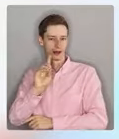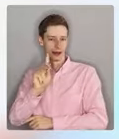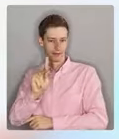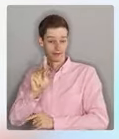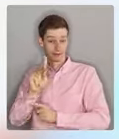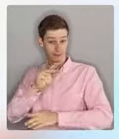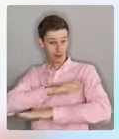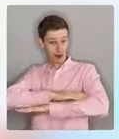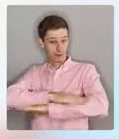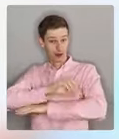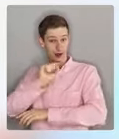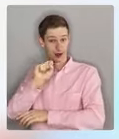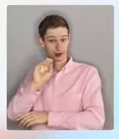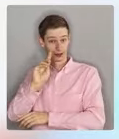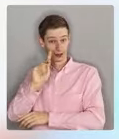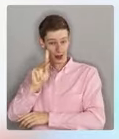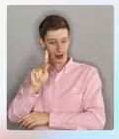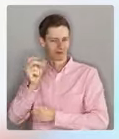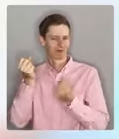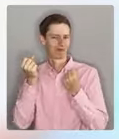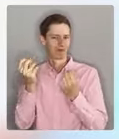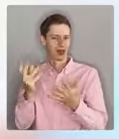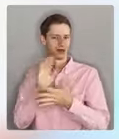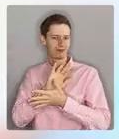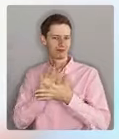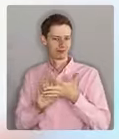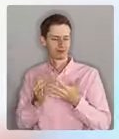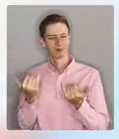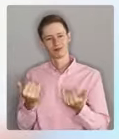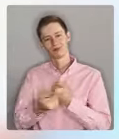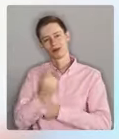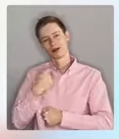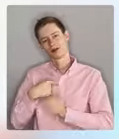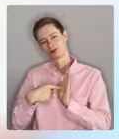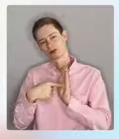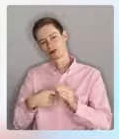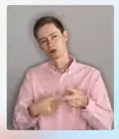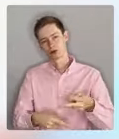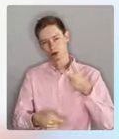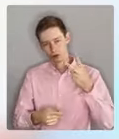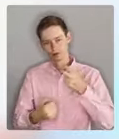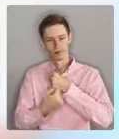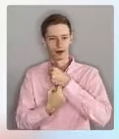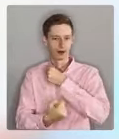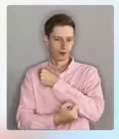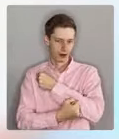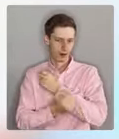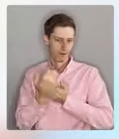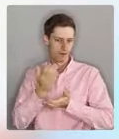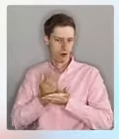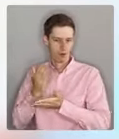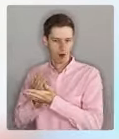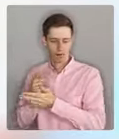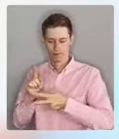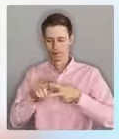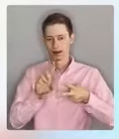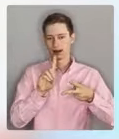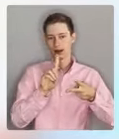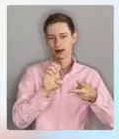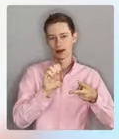The platform SDK has many features, so today, I want to highlight two fundamental building blocks for multiplayer experiences: